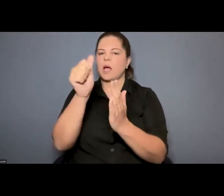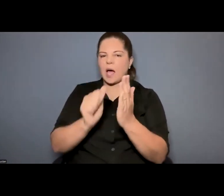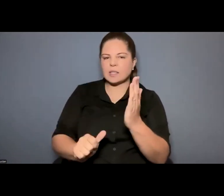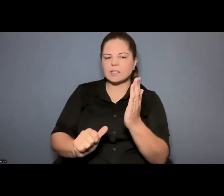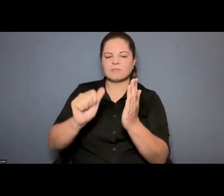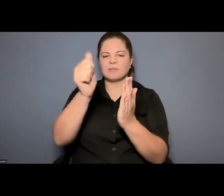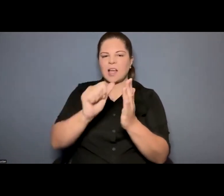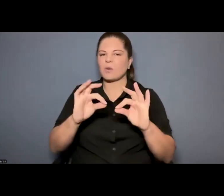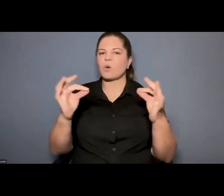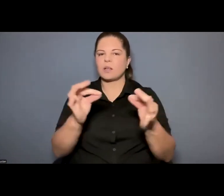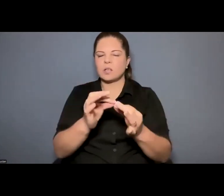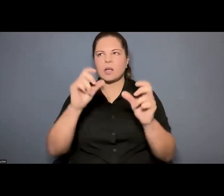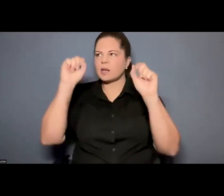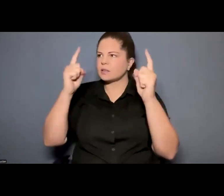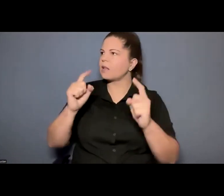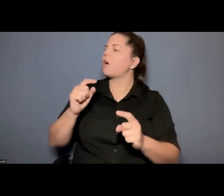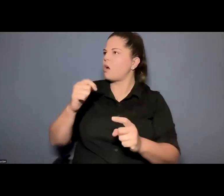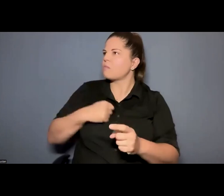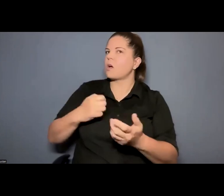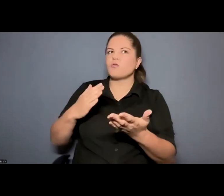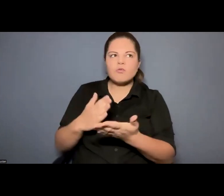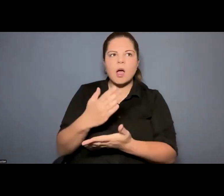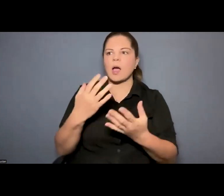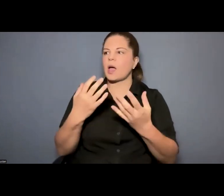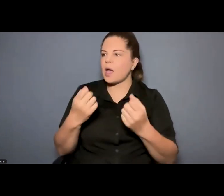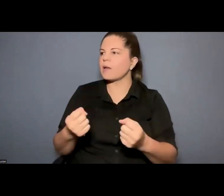understand their rights and meet their obligations in relation to Australian